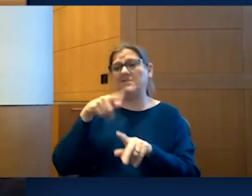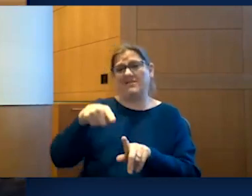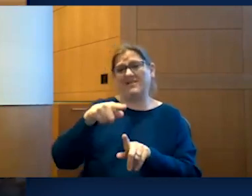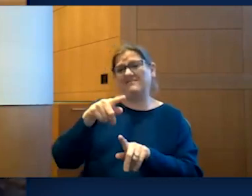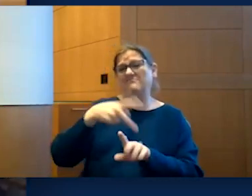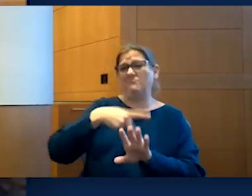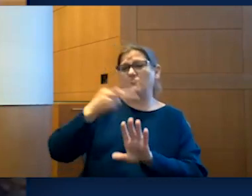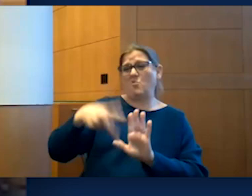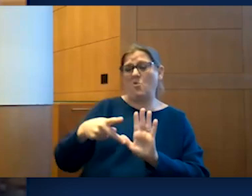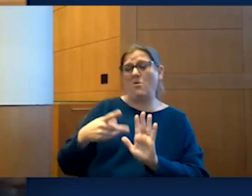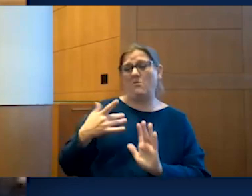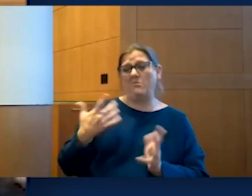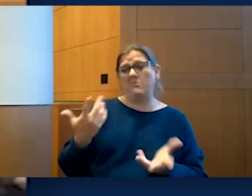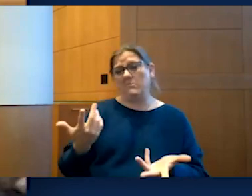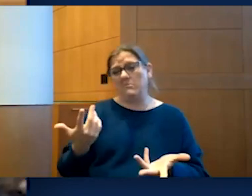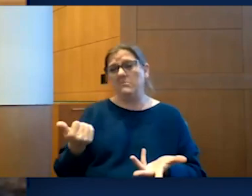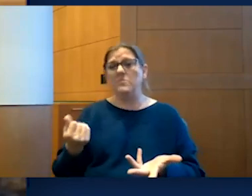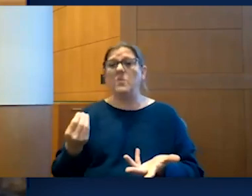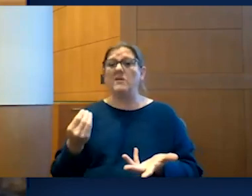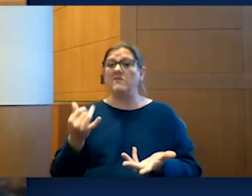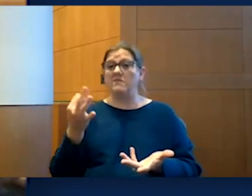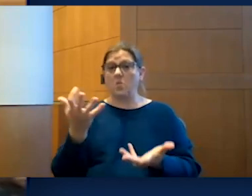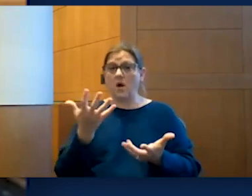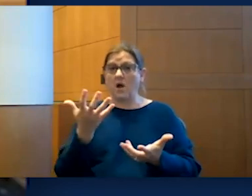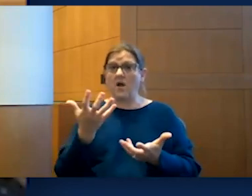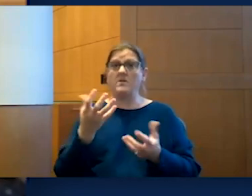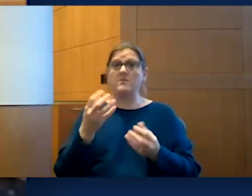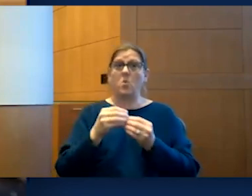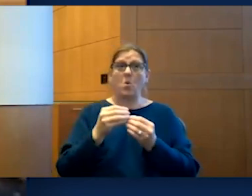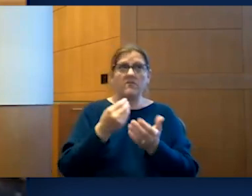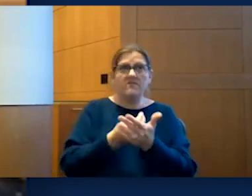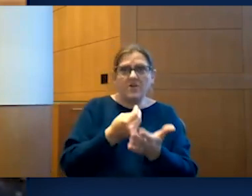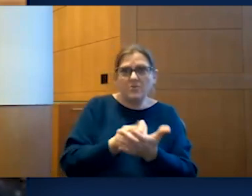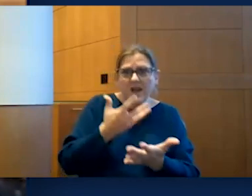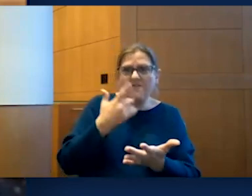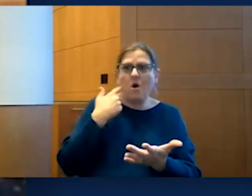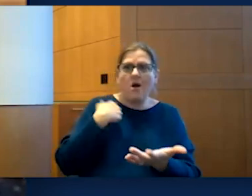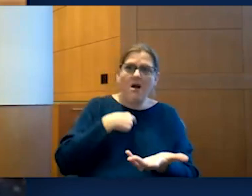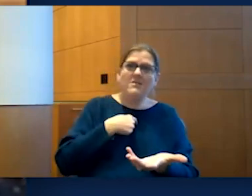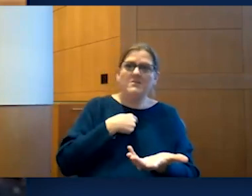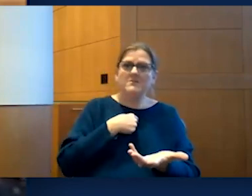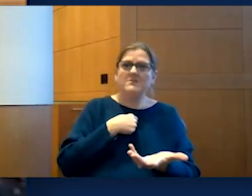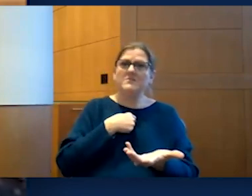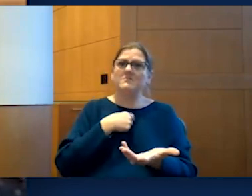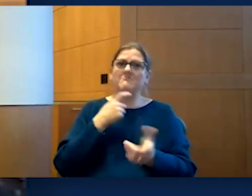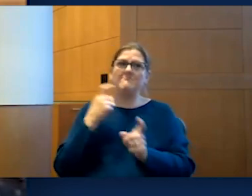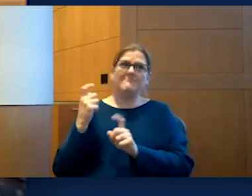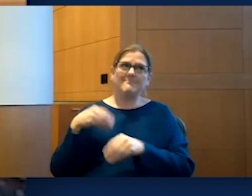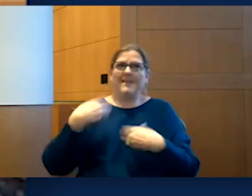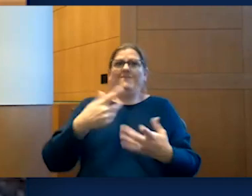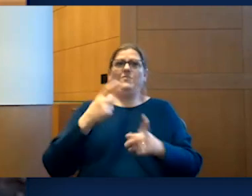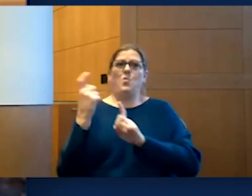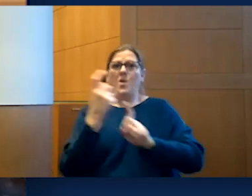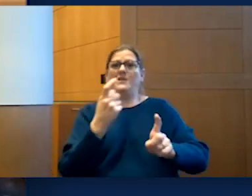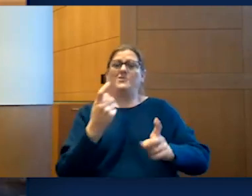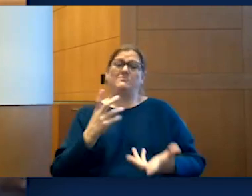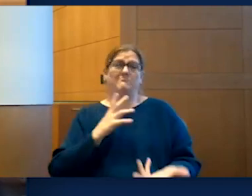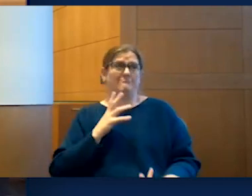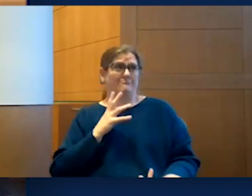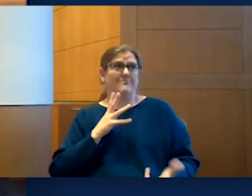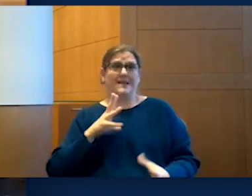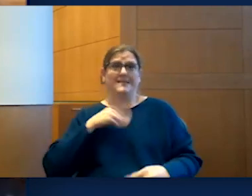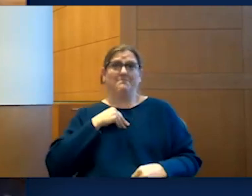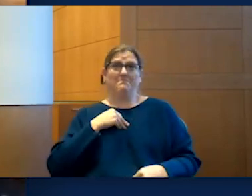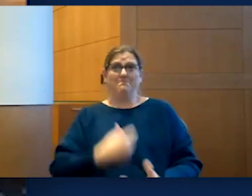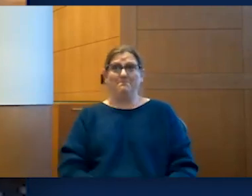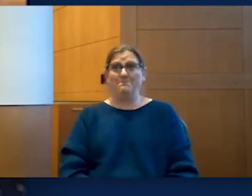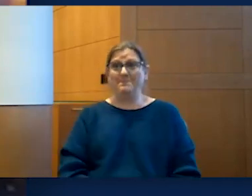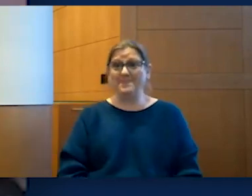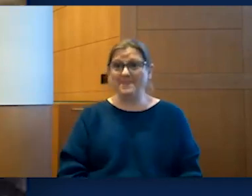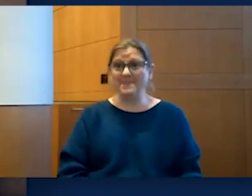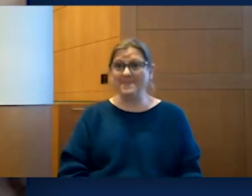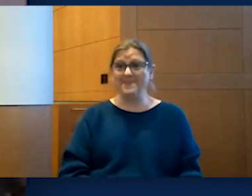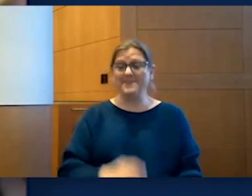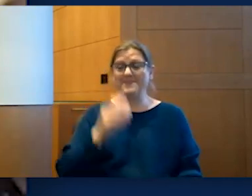Oh. Okay.